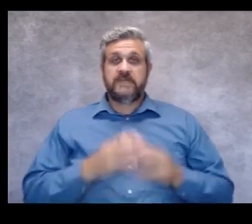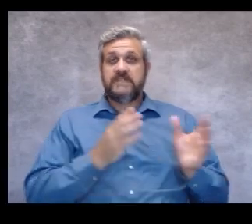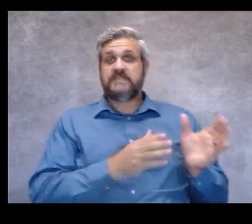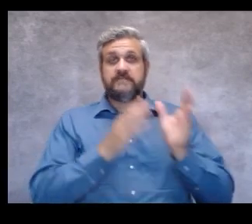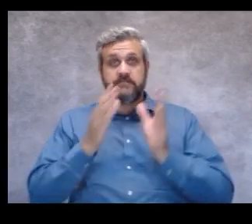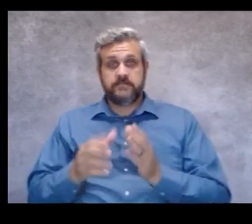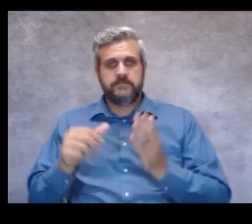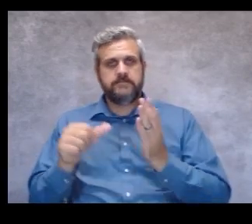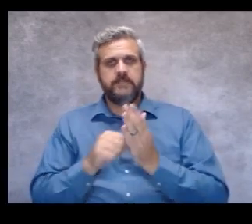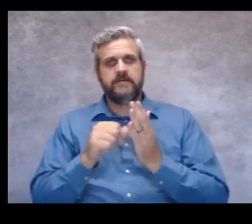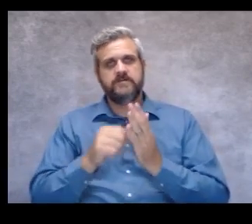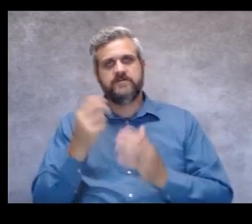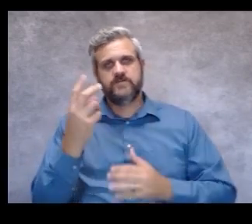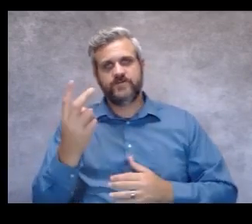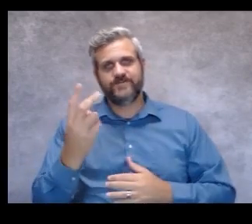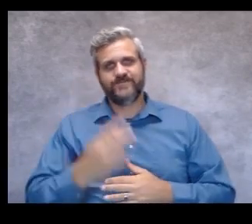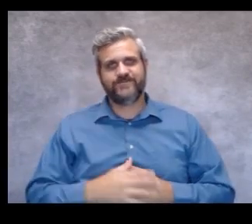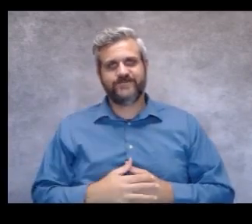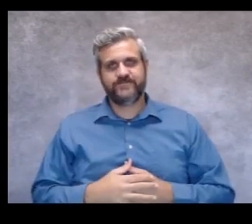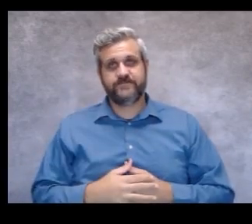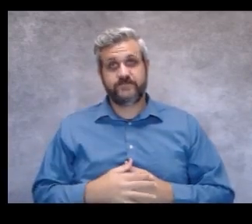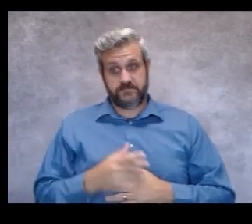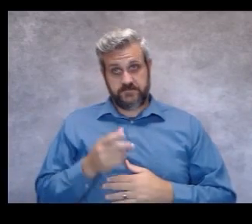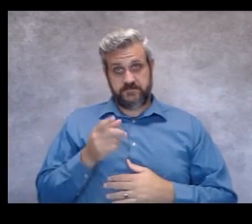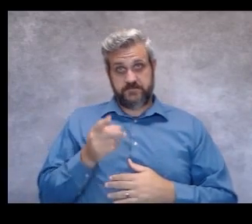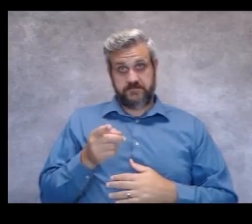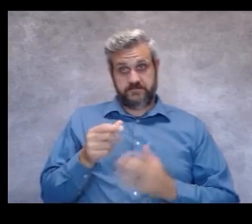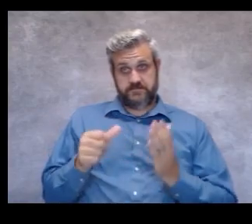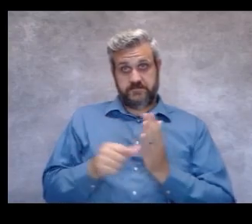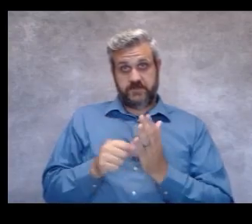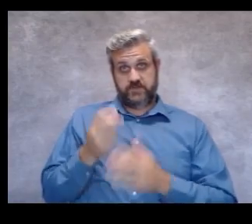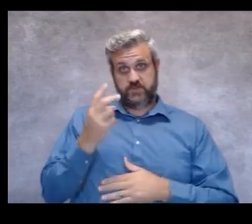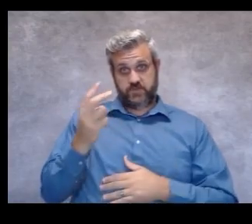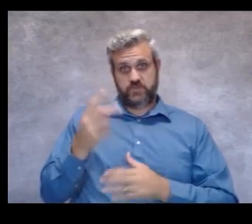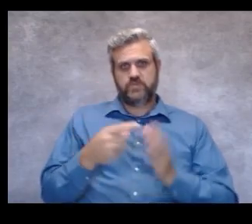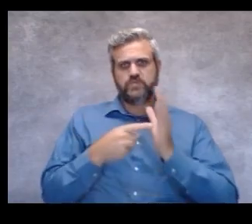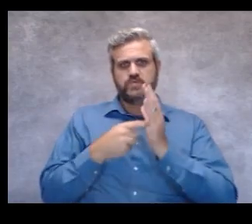Next, let's look at page two. This page of the report breaks down the students